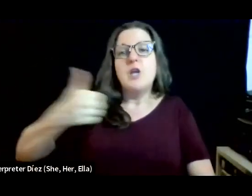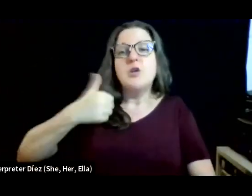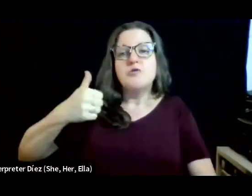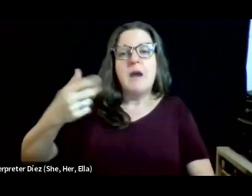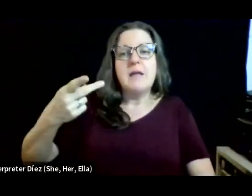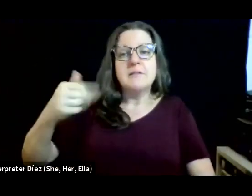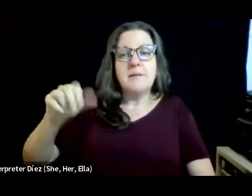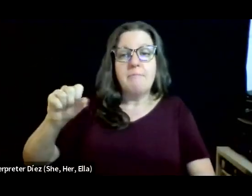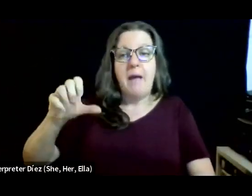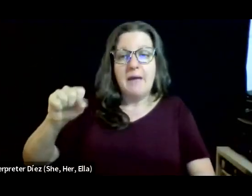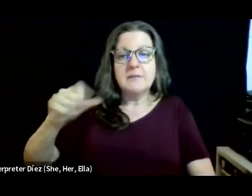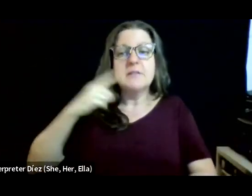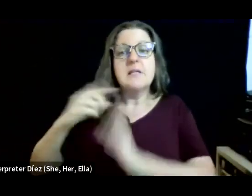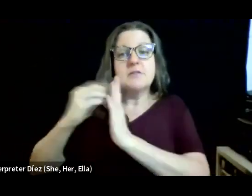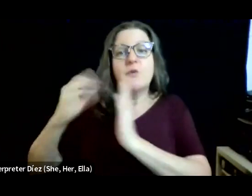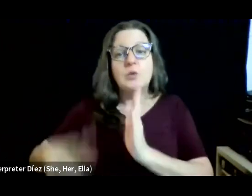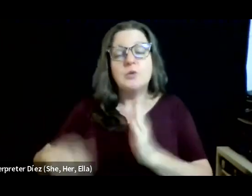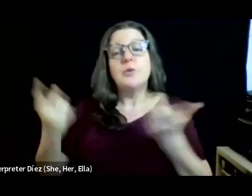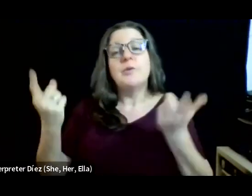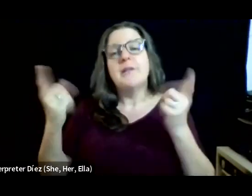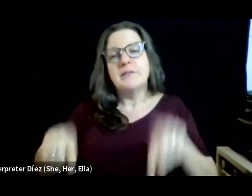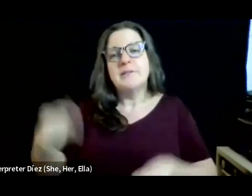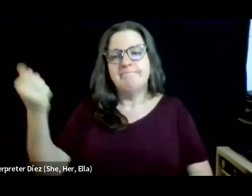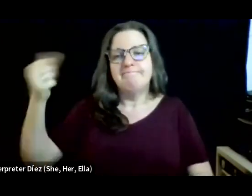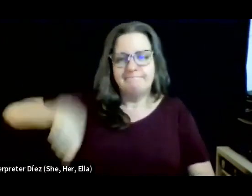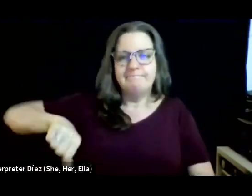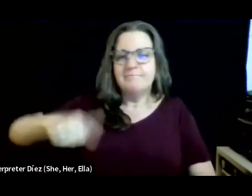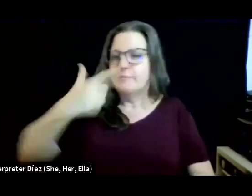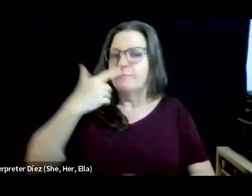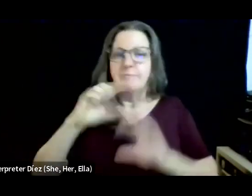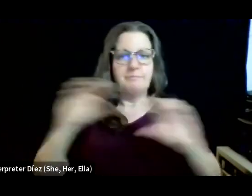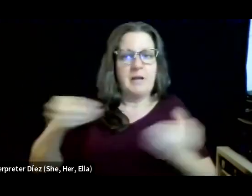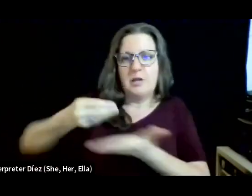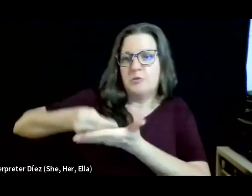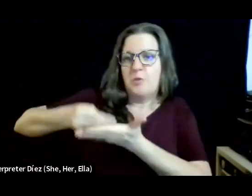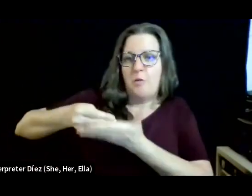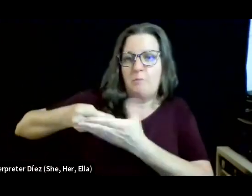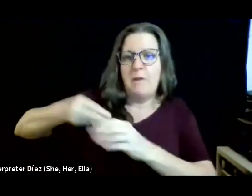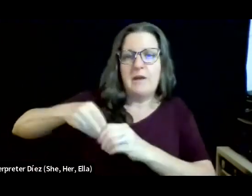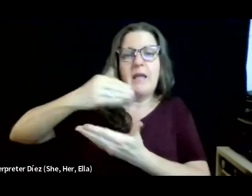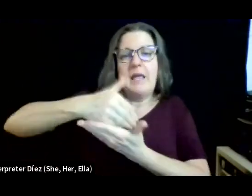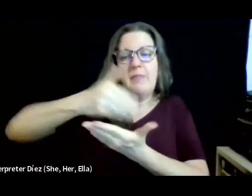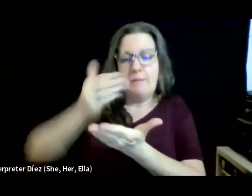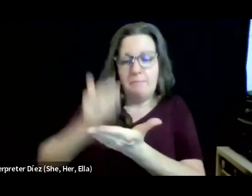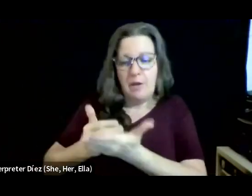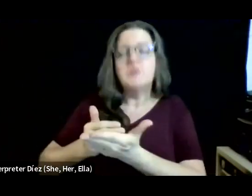It ended up being vetoed because there was no money in the budget for it. It'll get re-introduced next year.